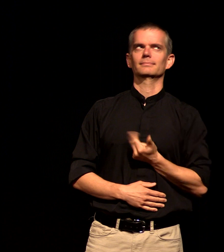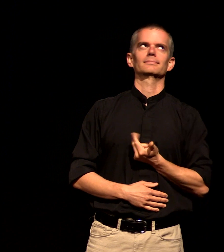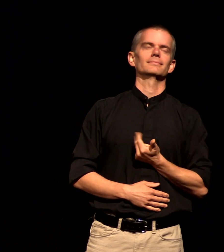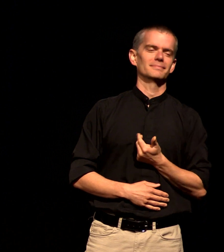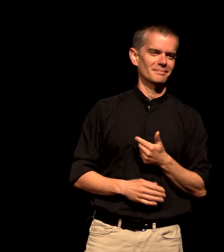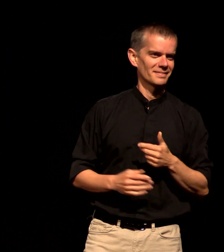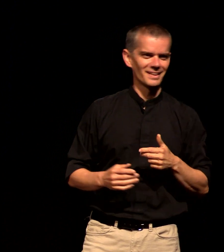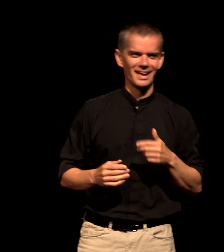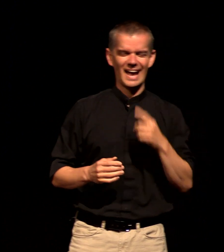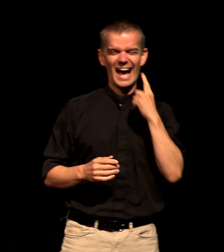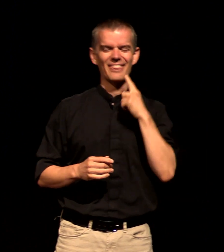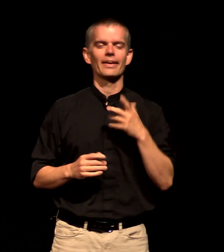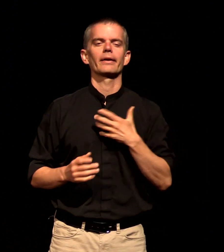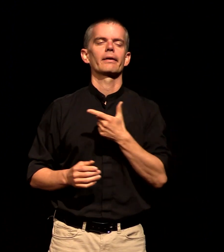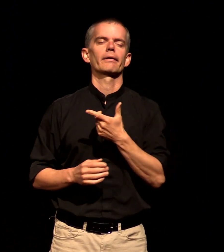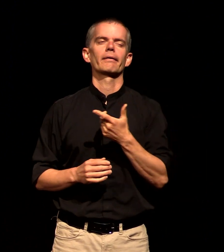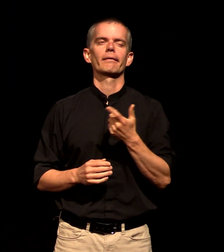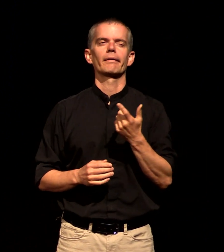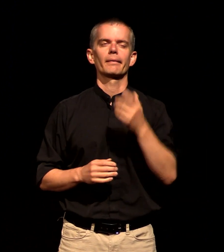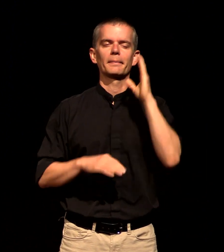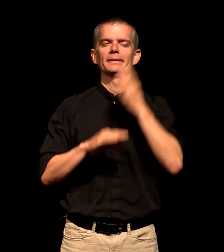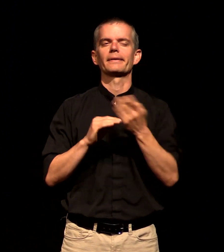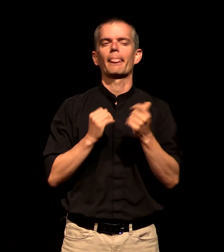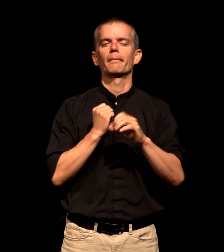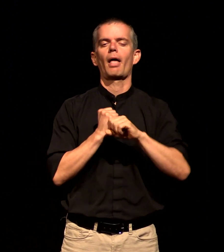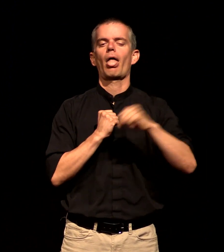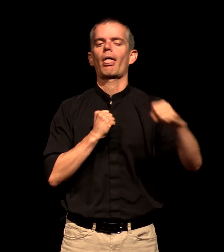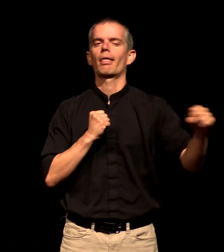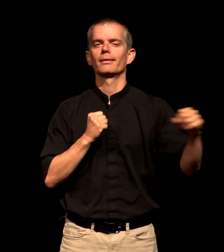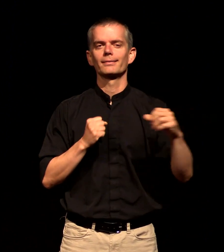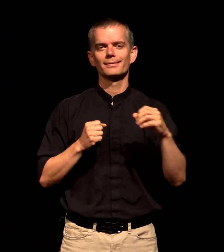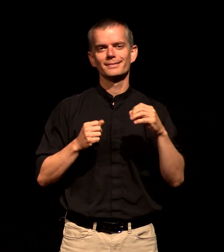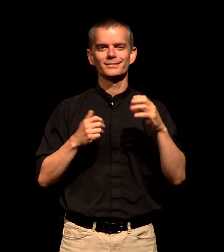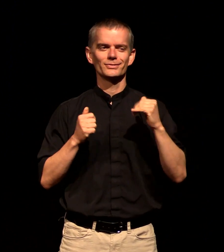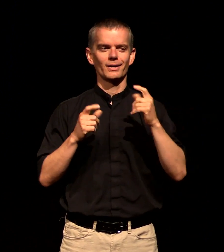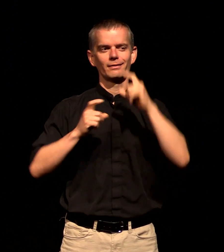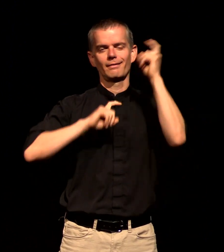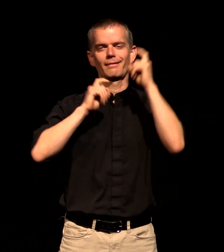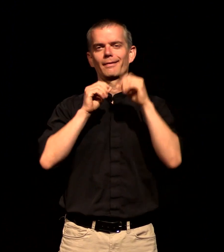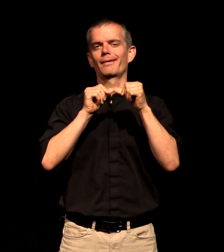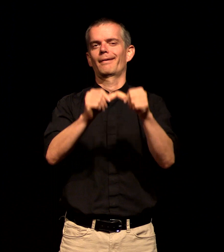like stirred it up, so it would last a little bit longer. So I